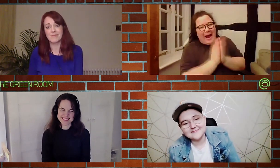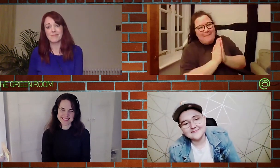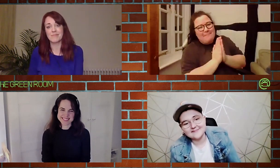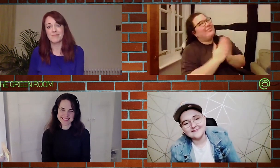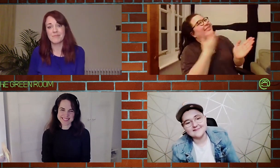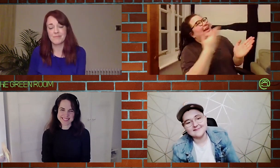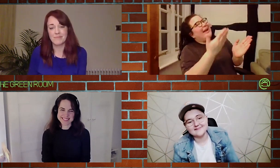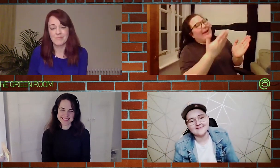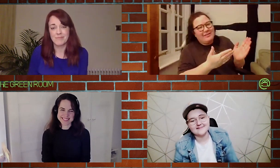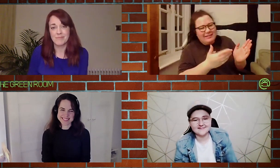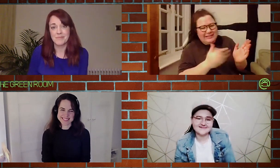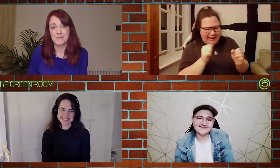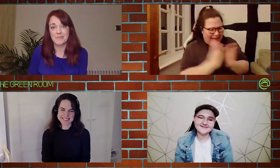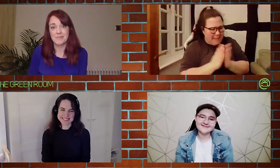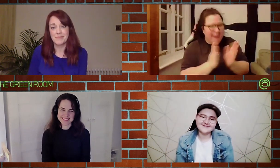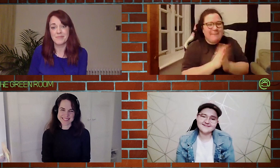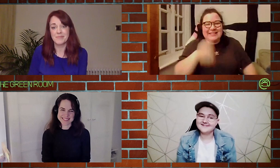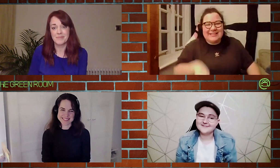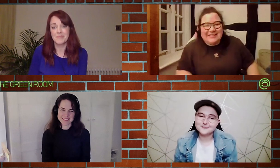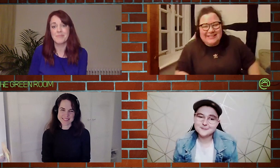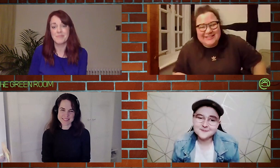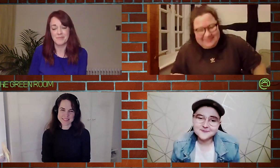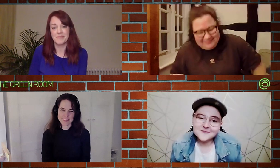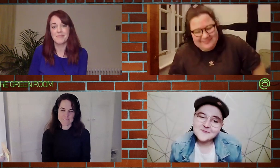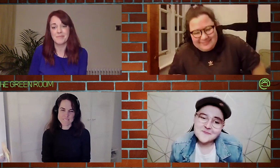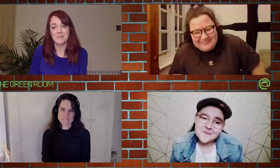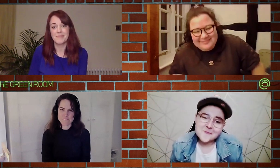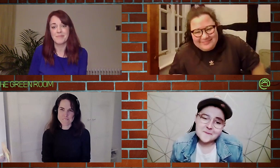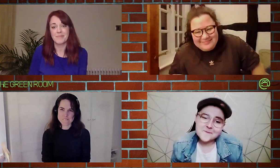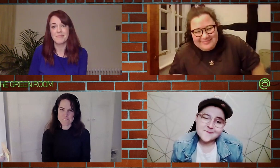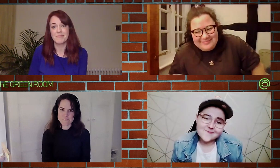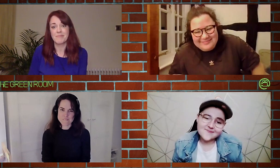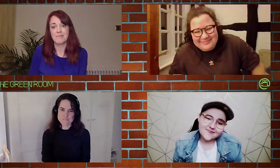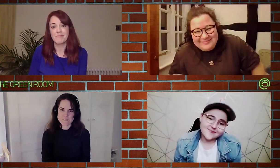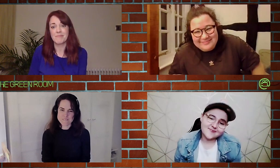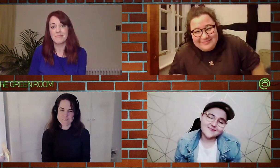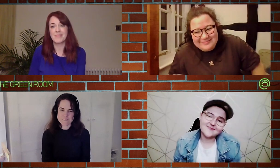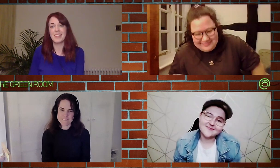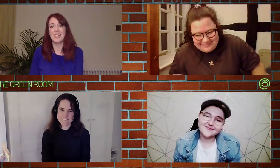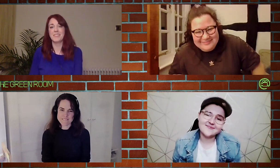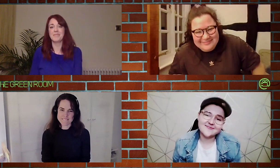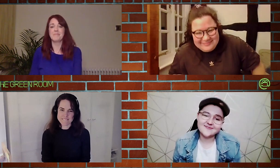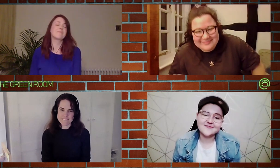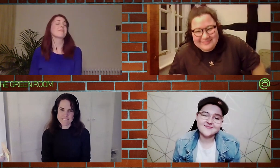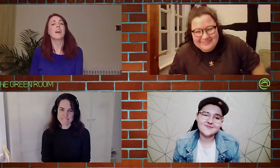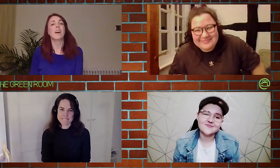I yeah I love that, clap clap? I think that was what we did. Yeah, it was great.